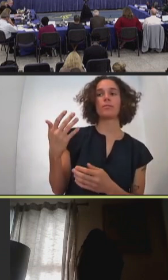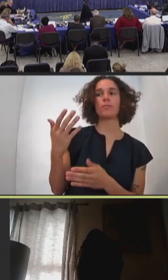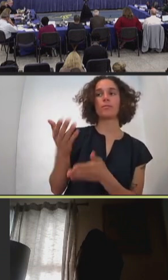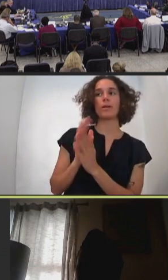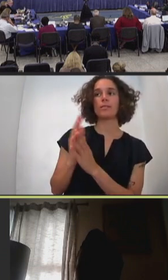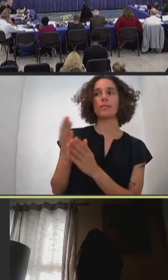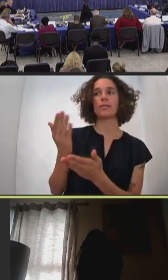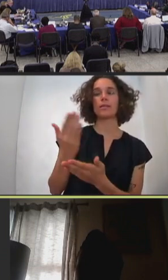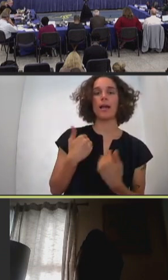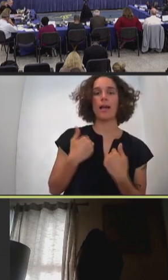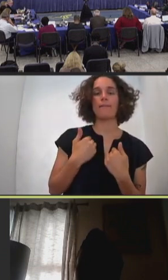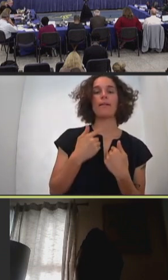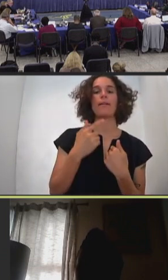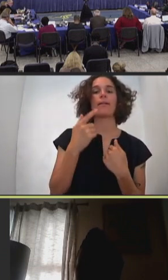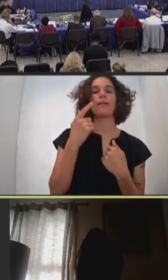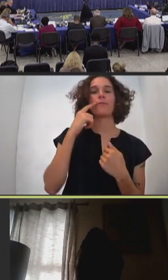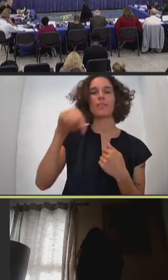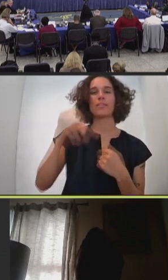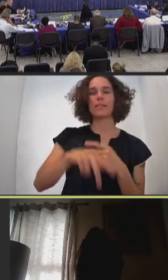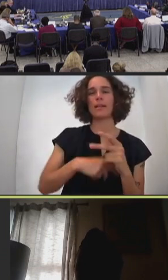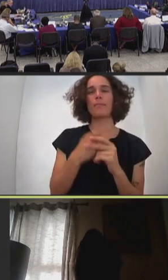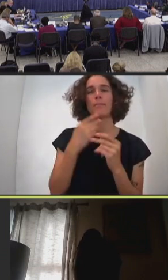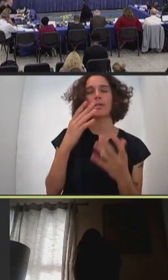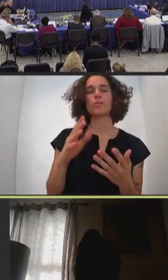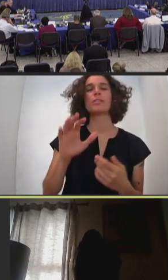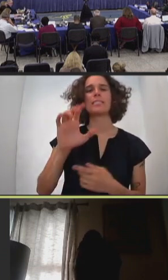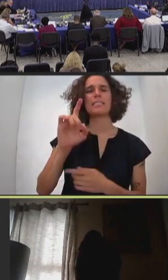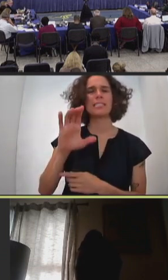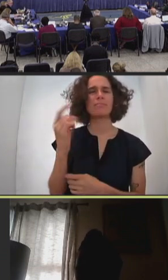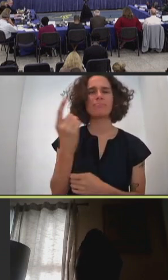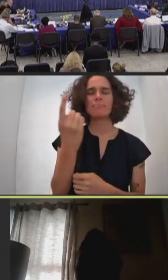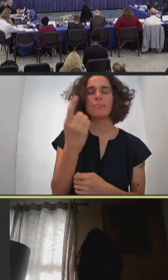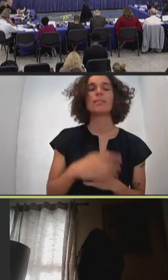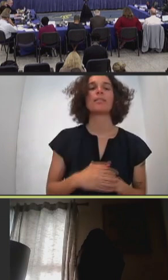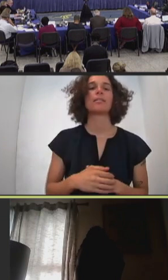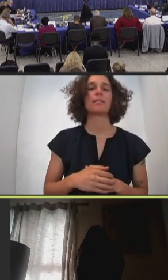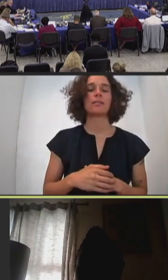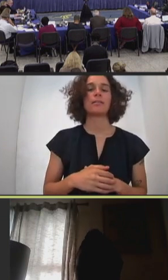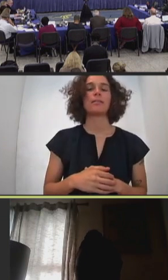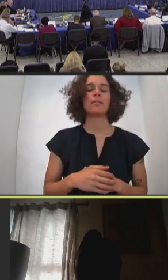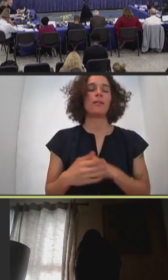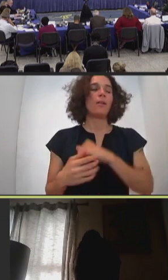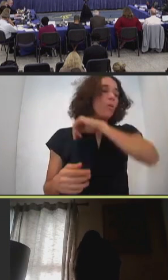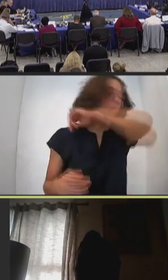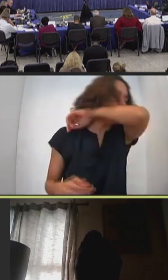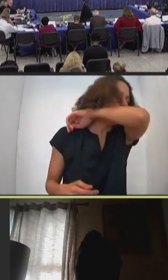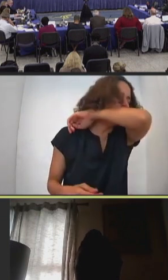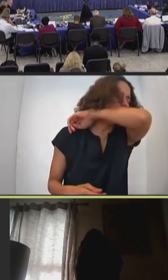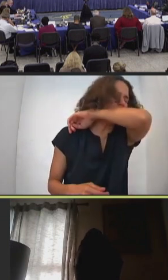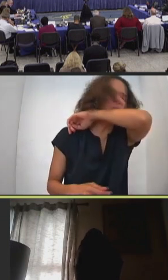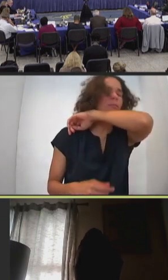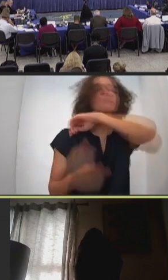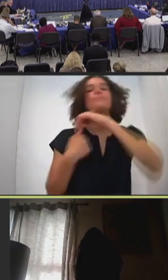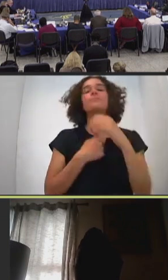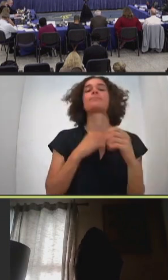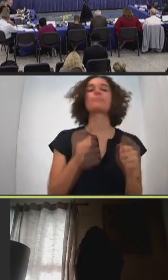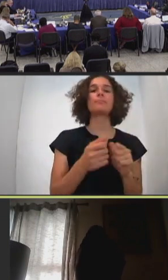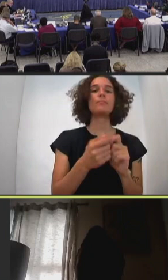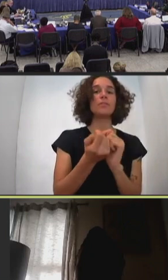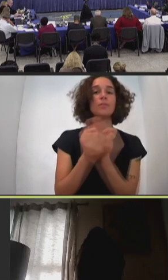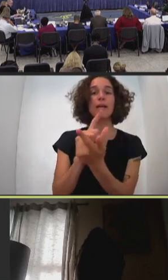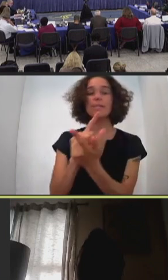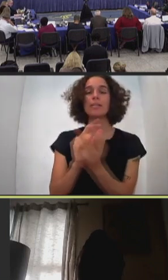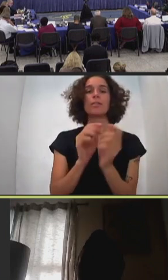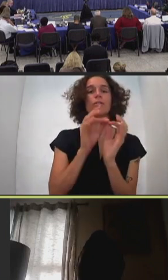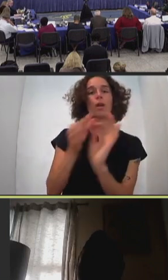this kind of information, and we able to translate or interpret in into the languages that the people